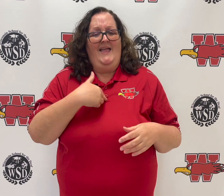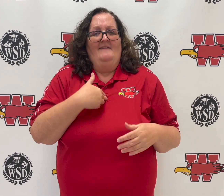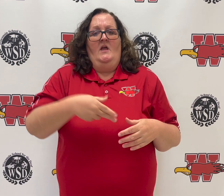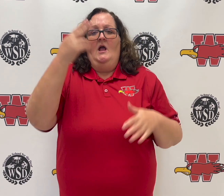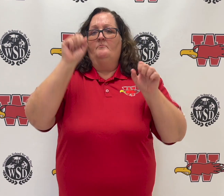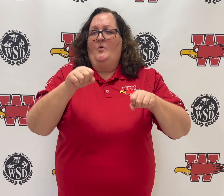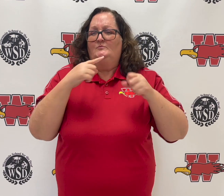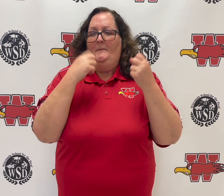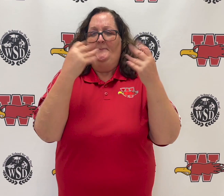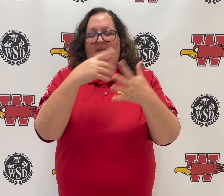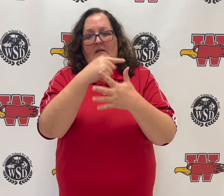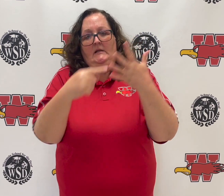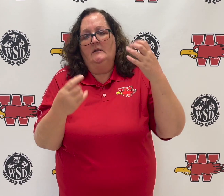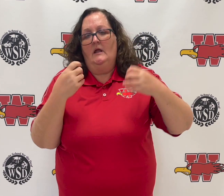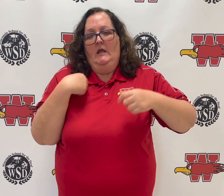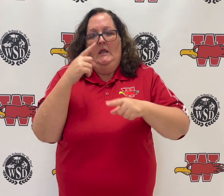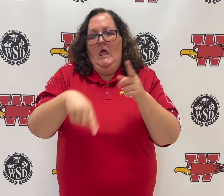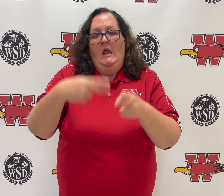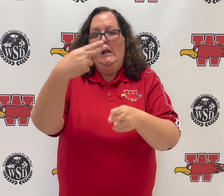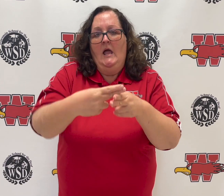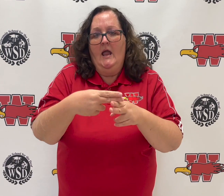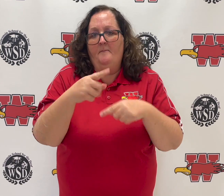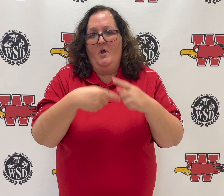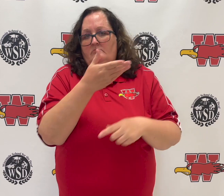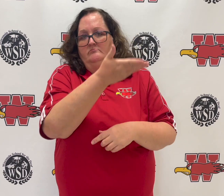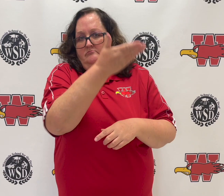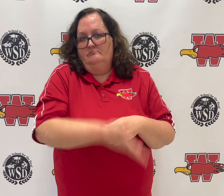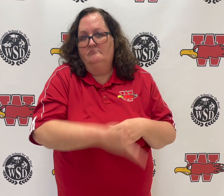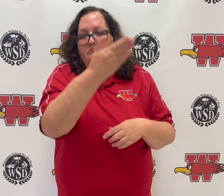So they really have high potential with so many things. I can't even list them all,